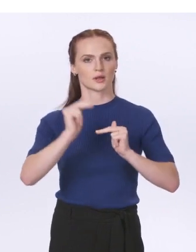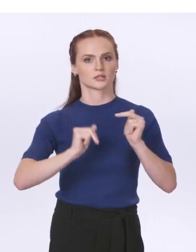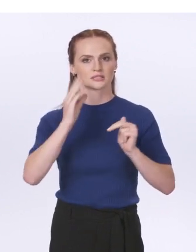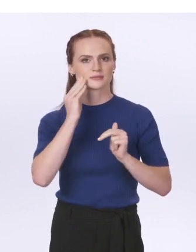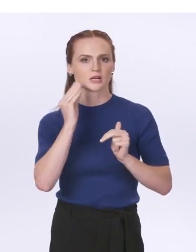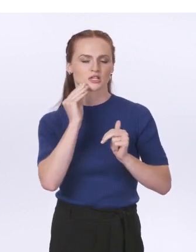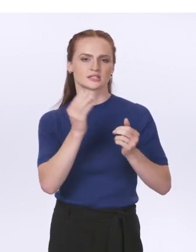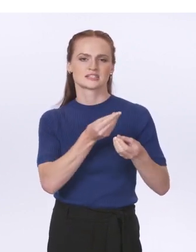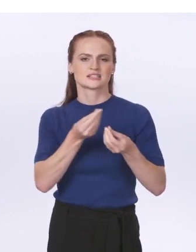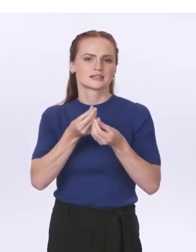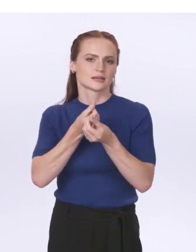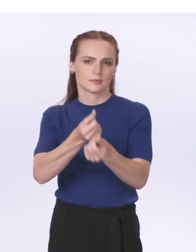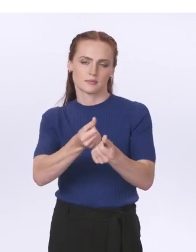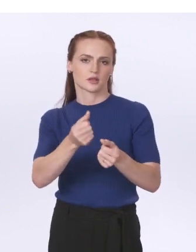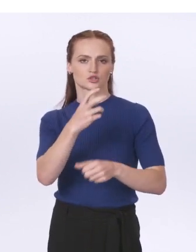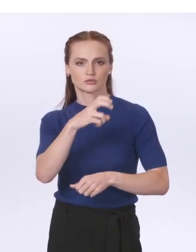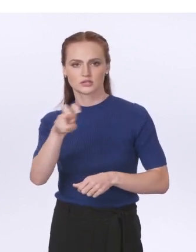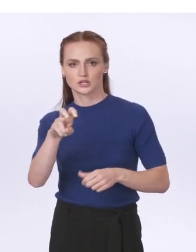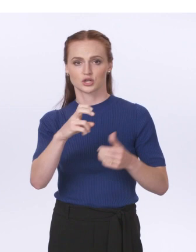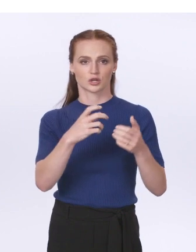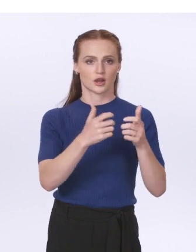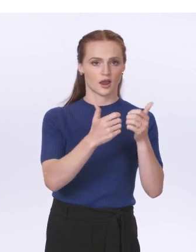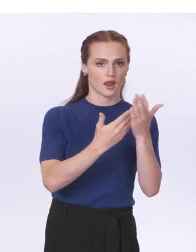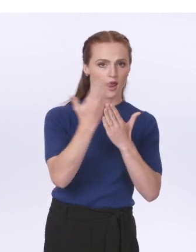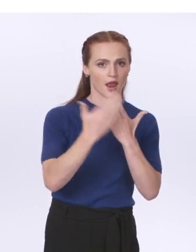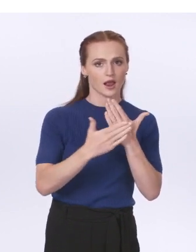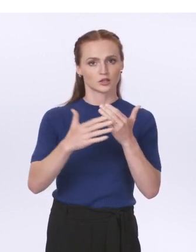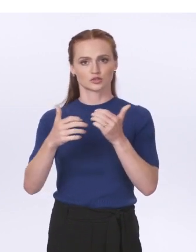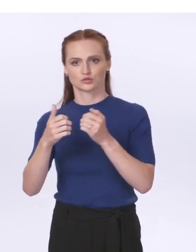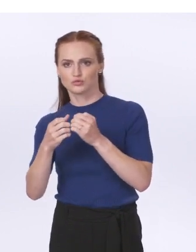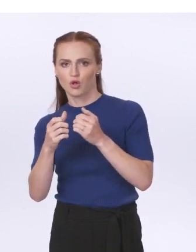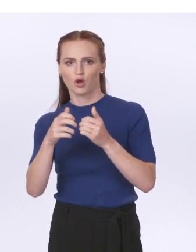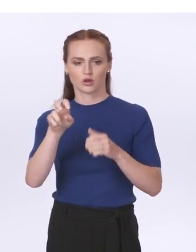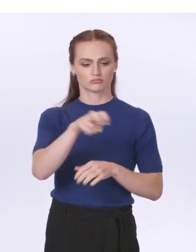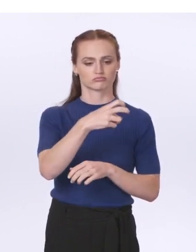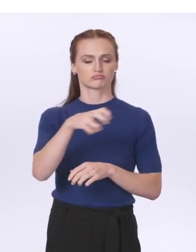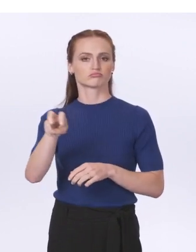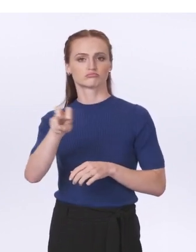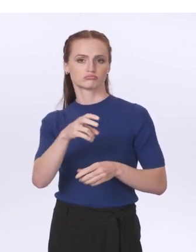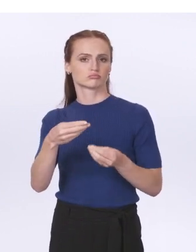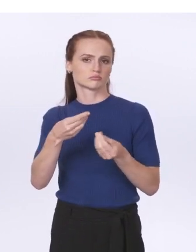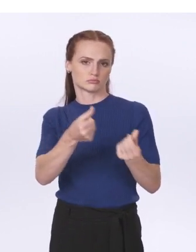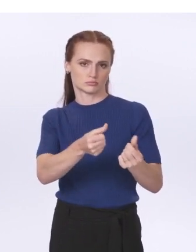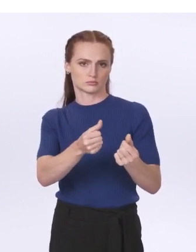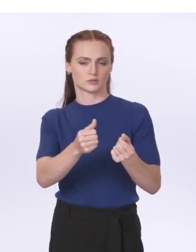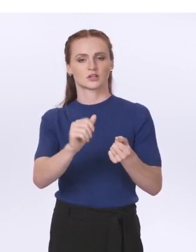between controllers and hands and more immersion even when just using a single controller.